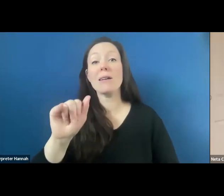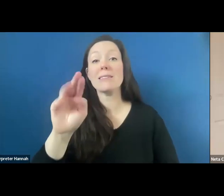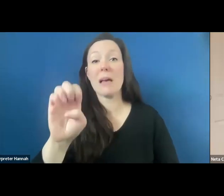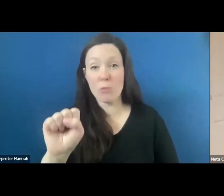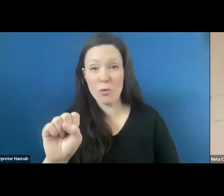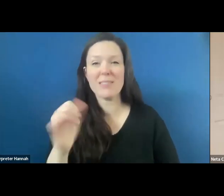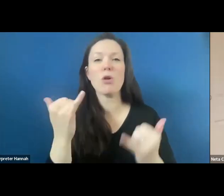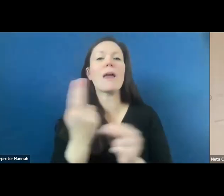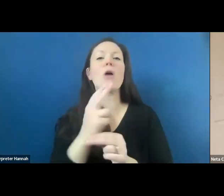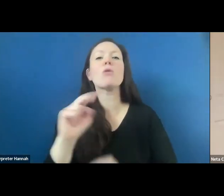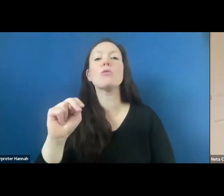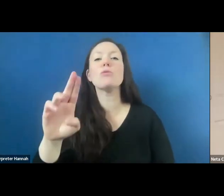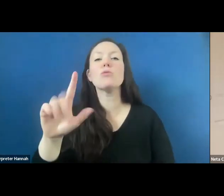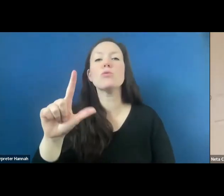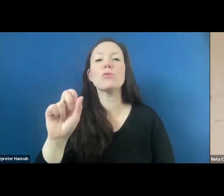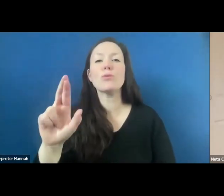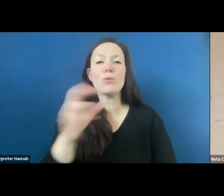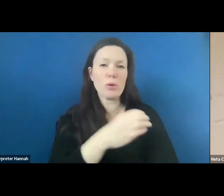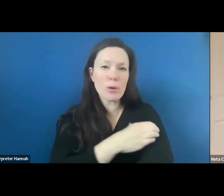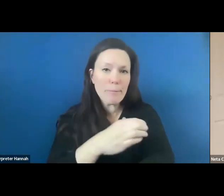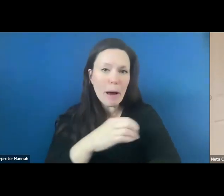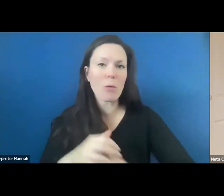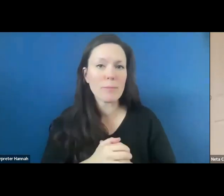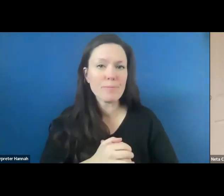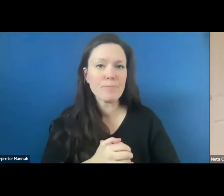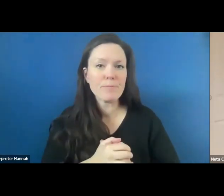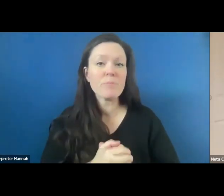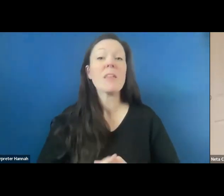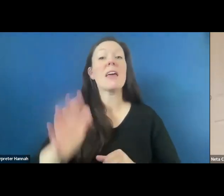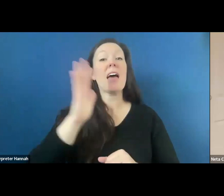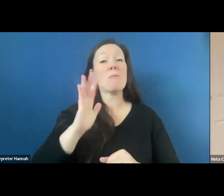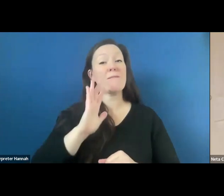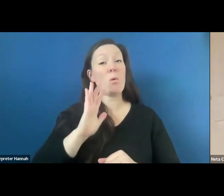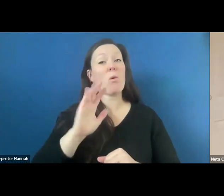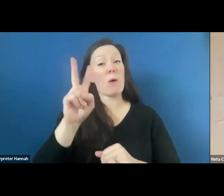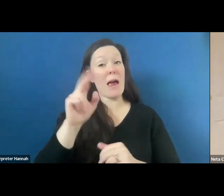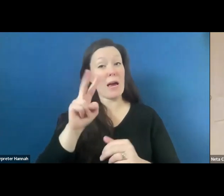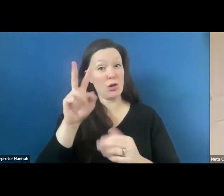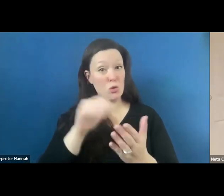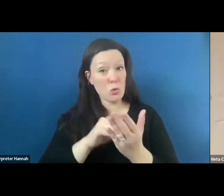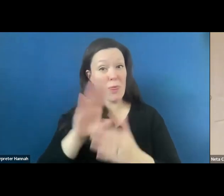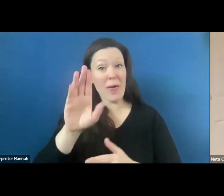Following the Cold War, the number of bases. They went from about 2,000 overseas bases to 1,000 or so,